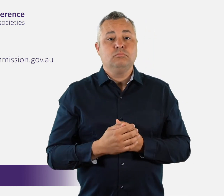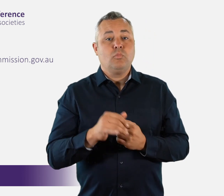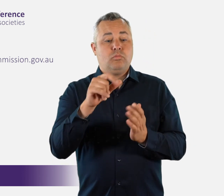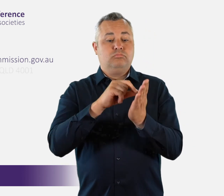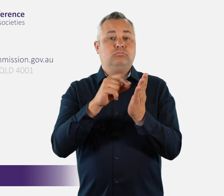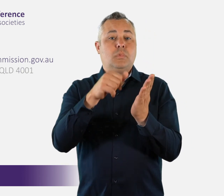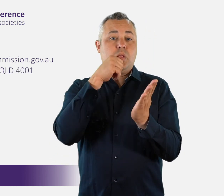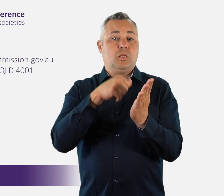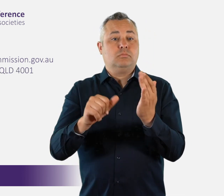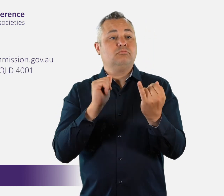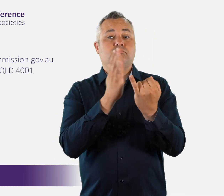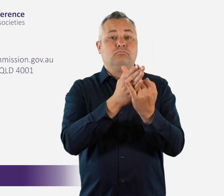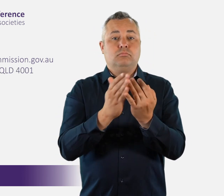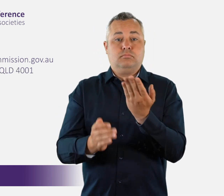in writing to -